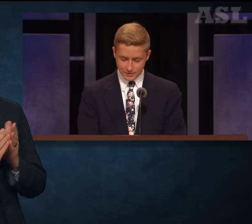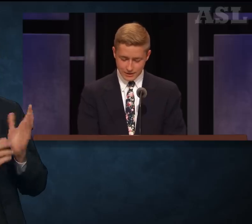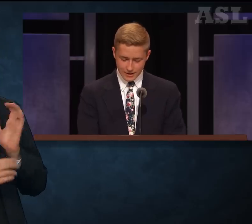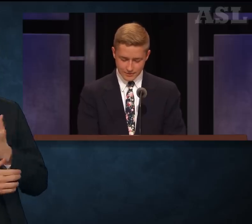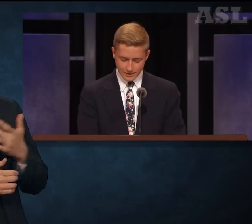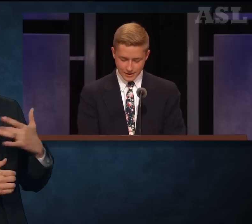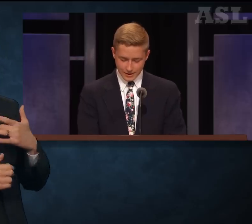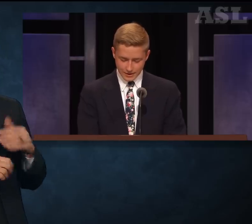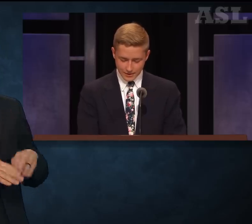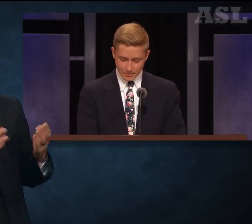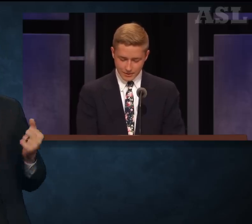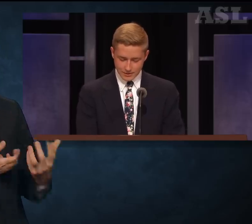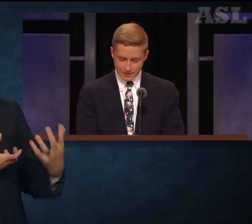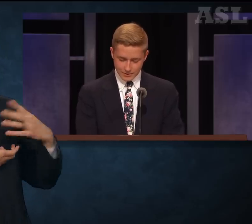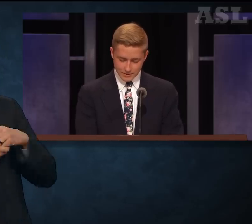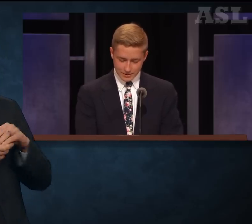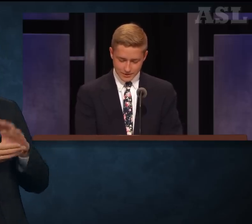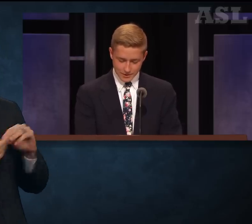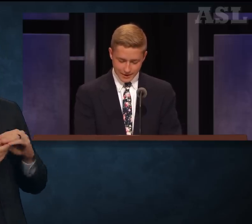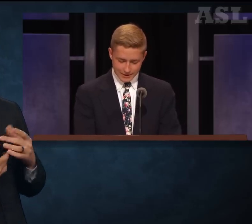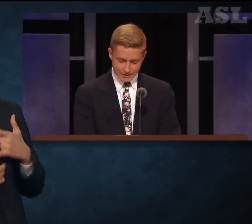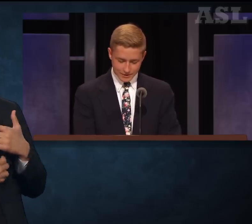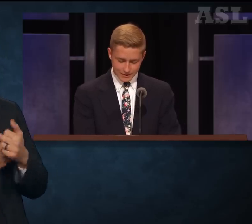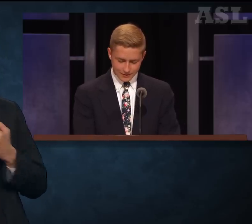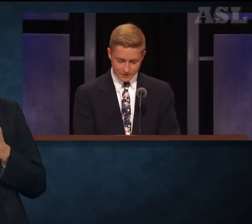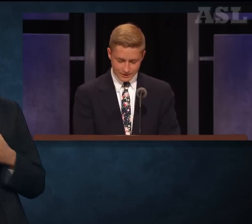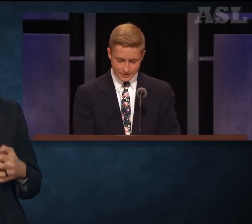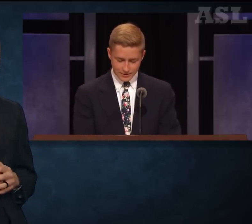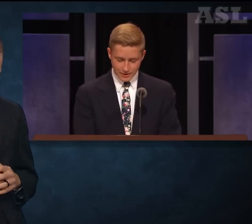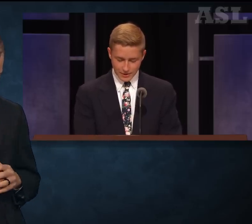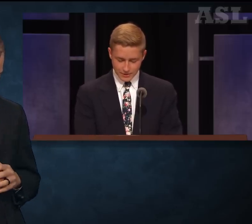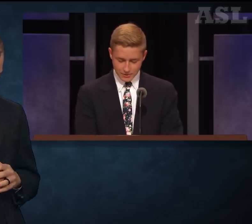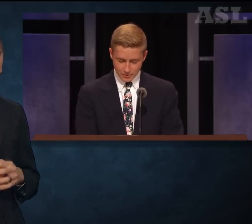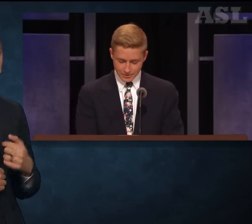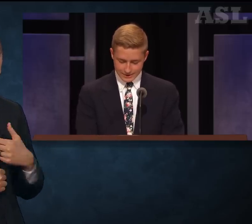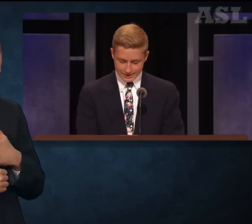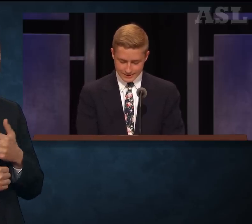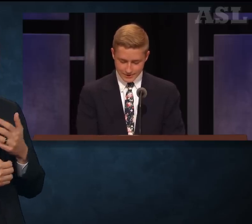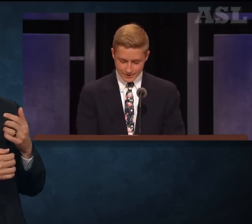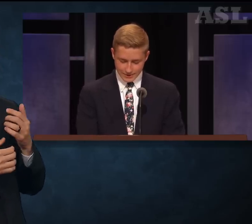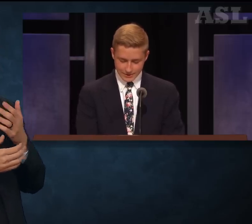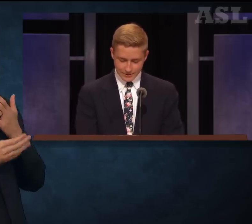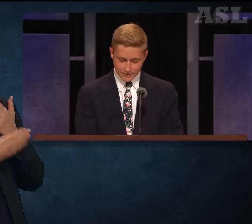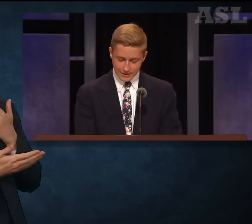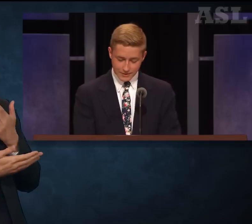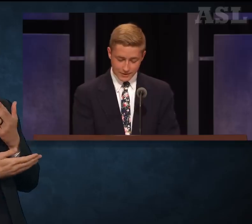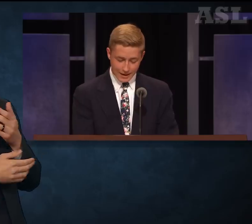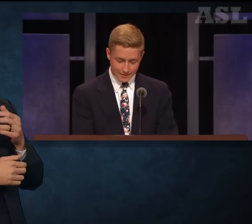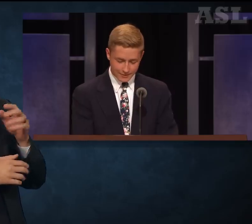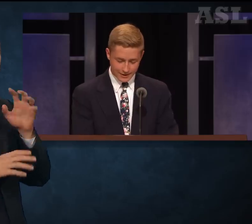HEARTS OPEN AND THAT WE MAY